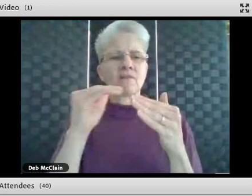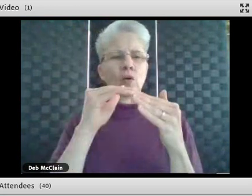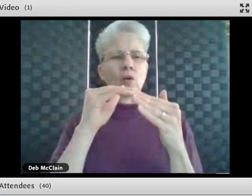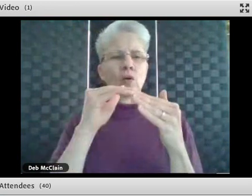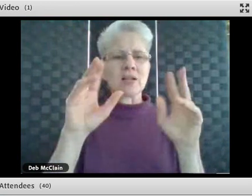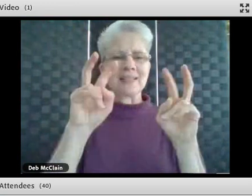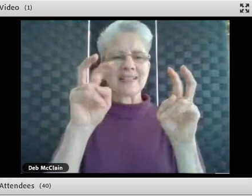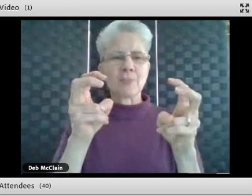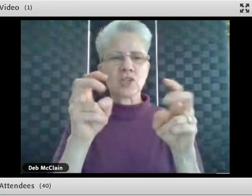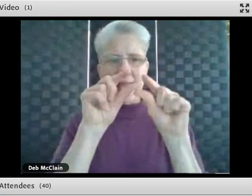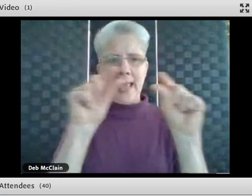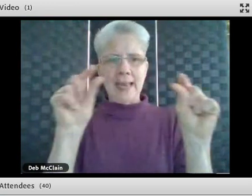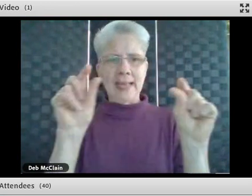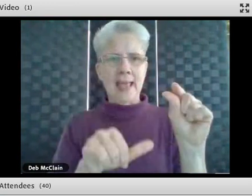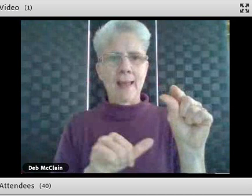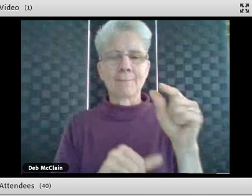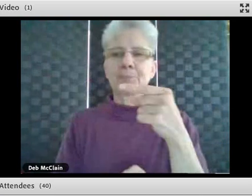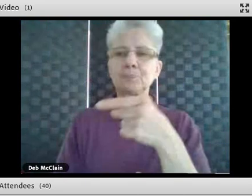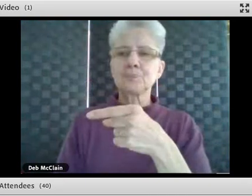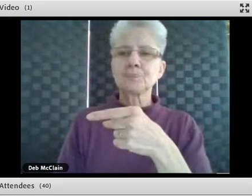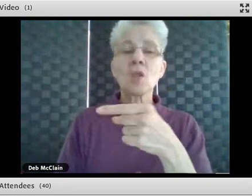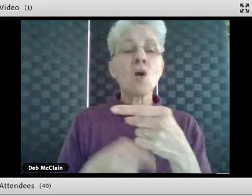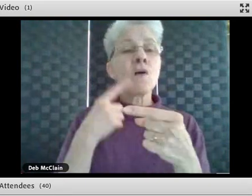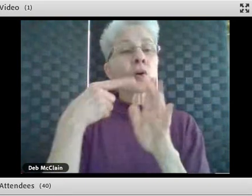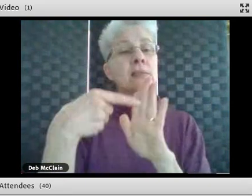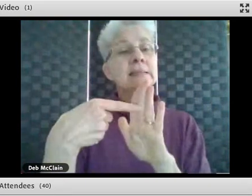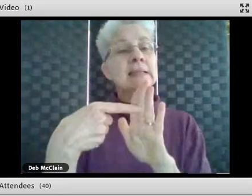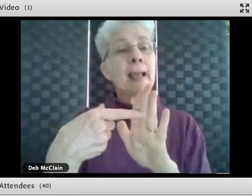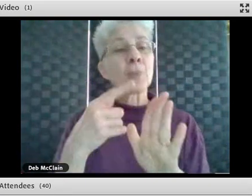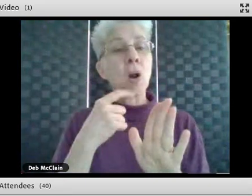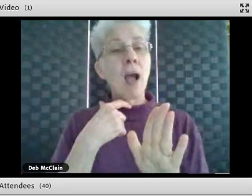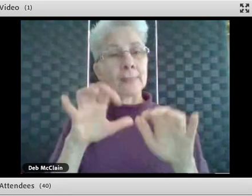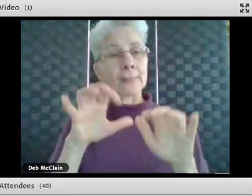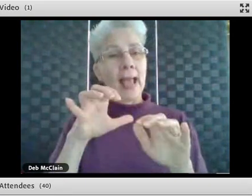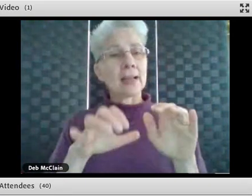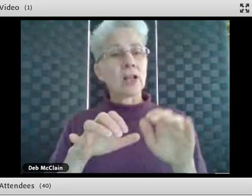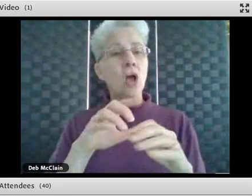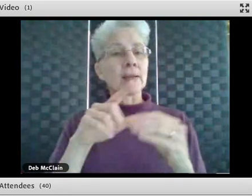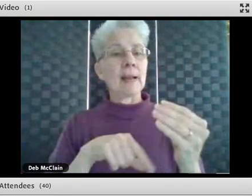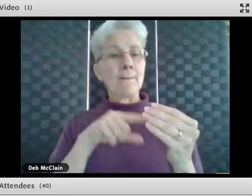for subject heading. So, let's just say that I am cataloging a book on --